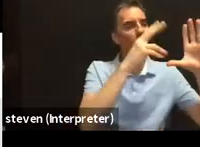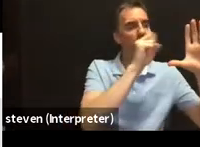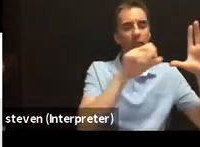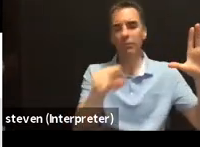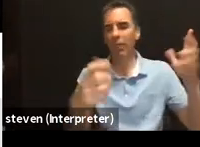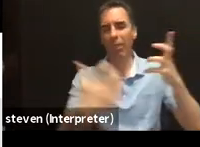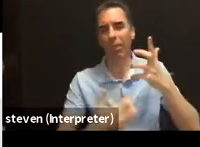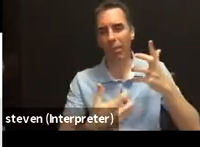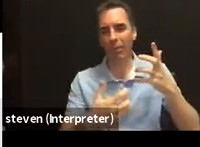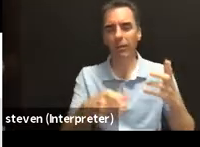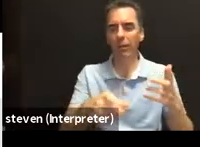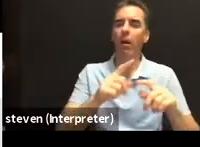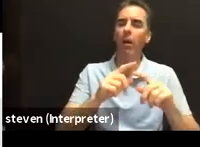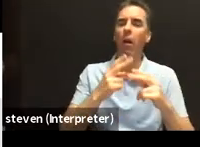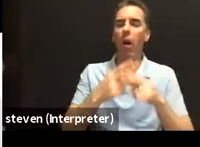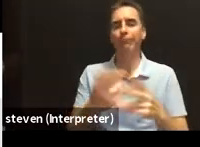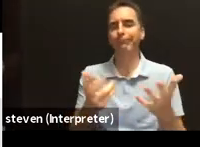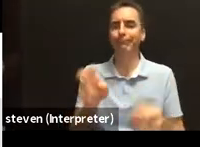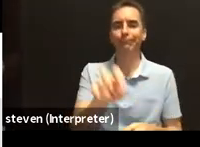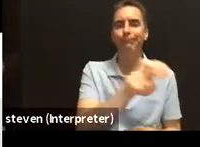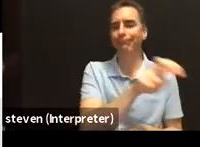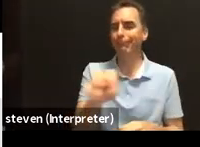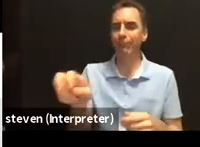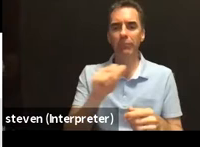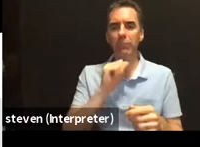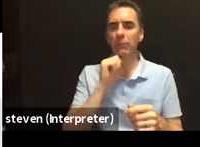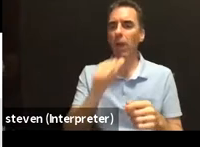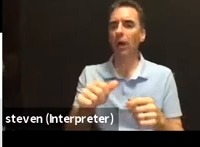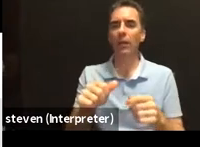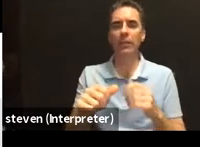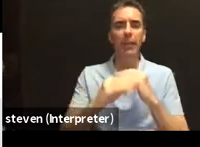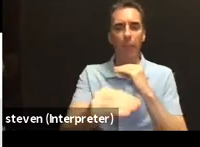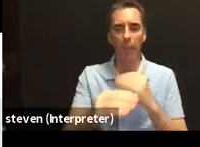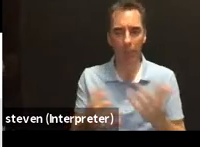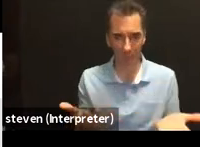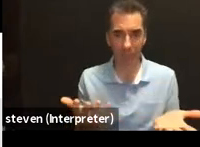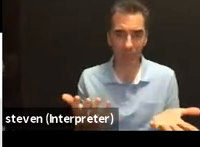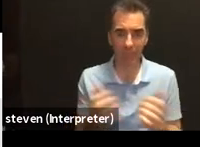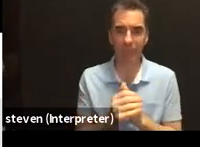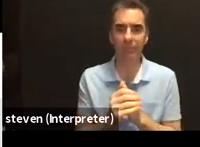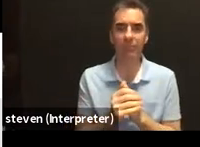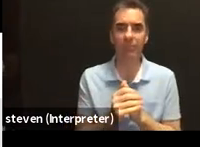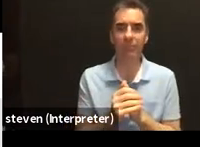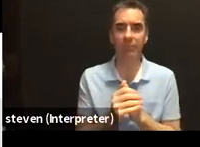maria.rodriguez: For friends and family again, even if they're staying with their family or their friends for a long period of time, but they don't really have a lease. They're not really